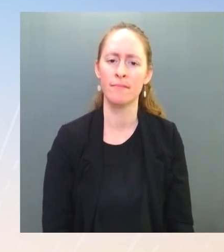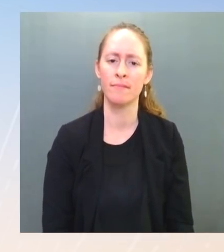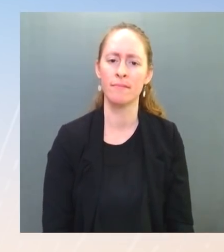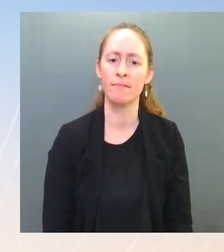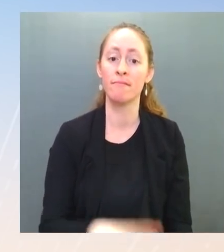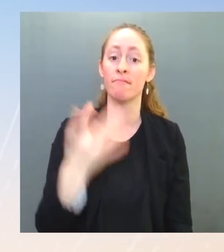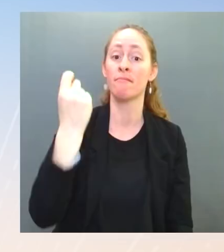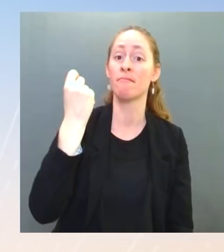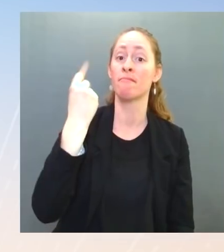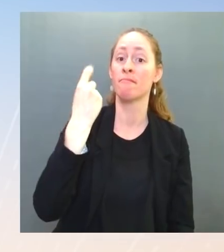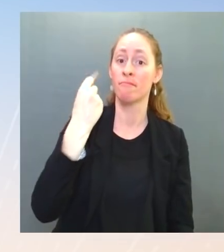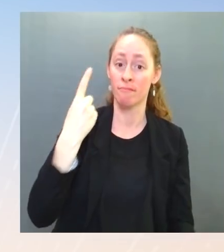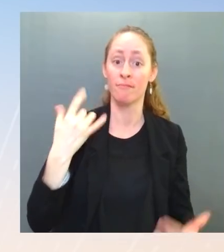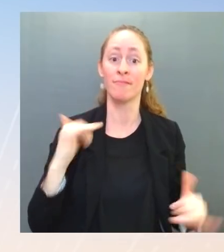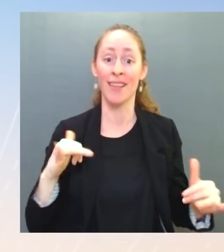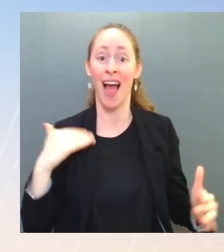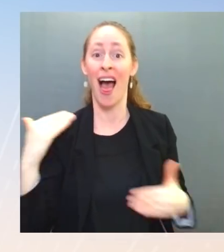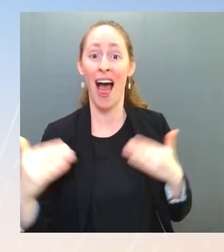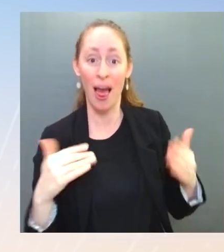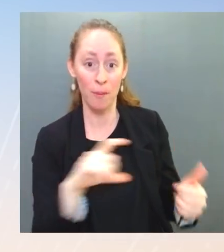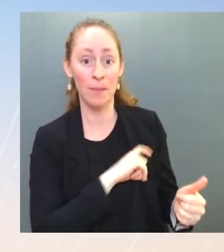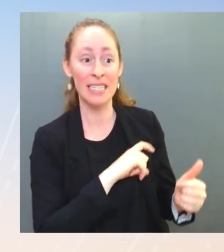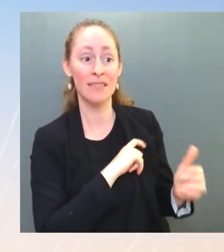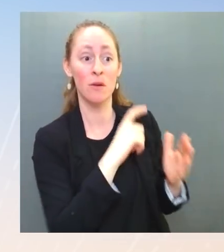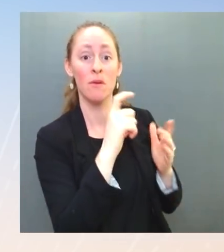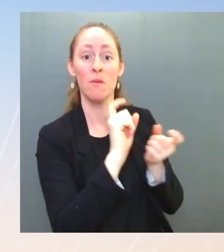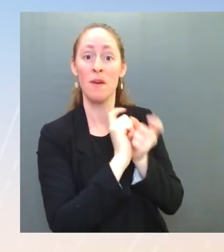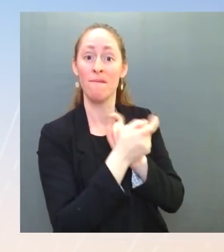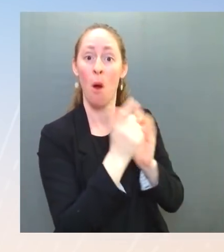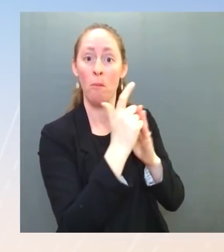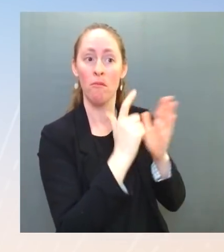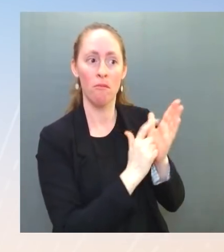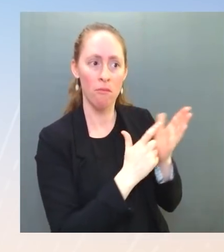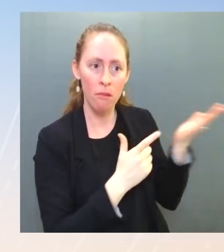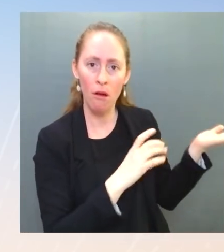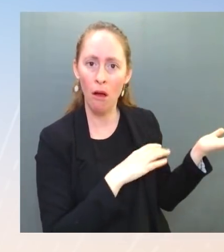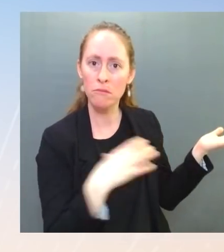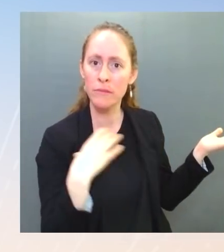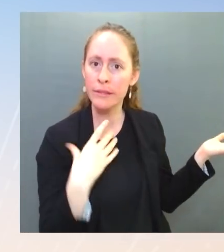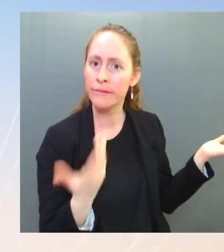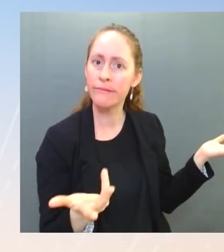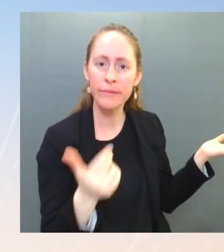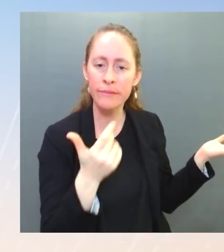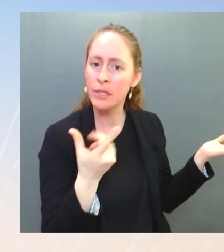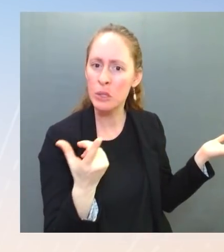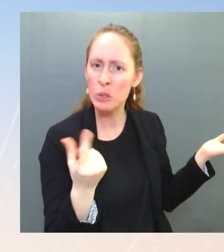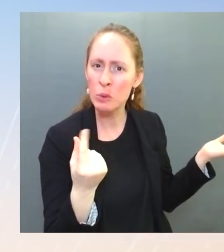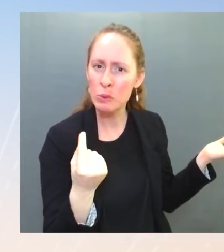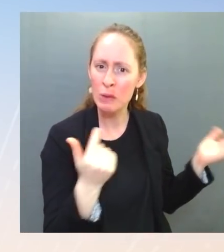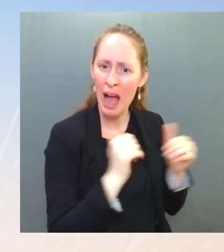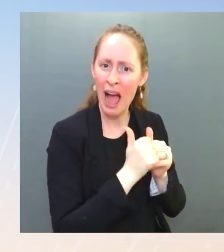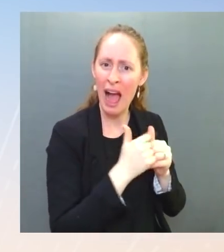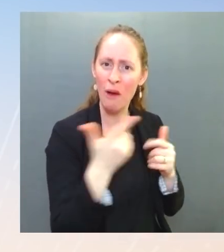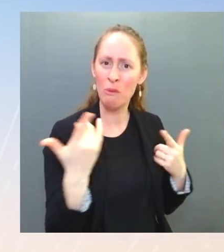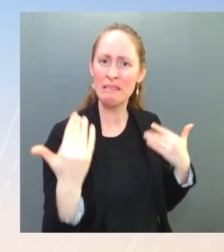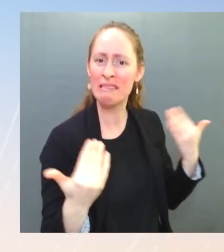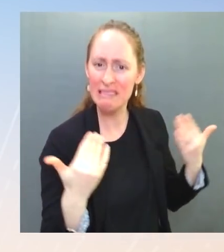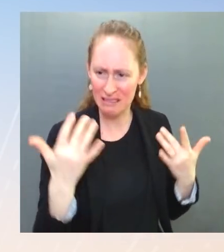or is the calculus of the escalation in crime that made it even more difficult to pass a police reform package right now?